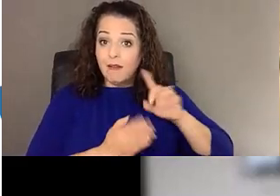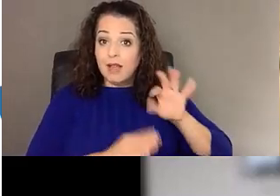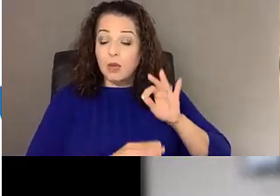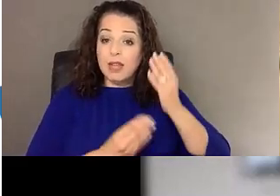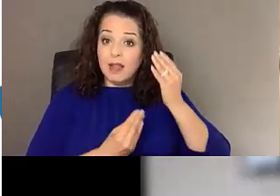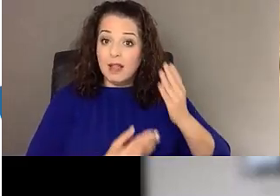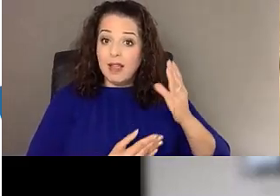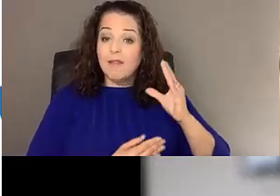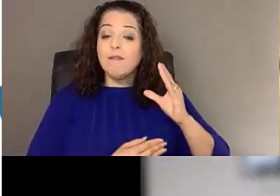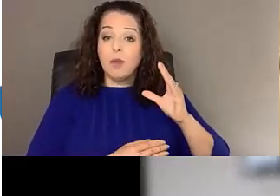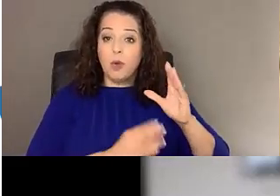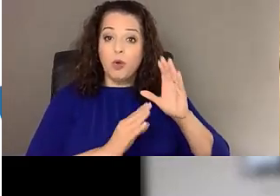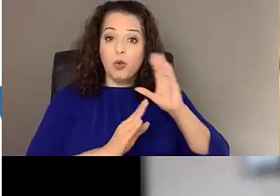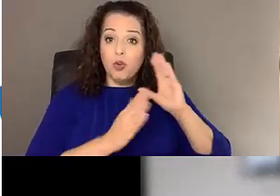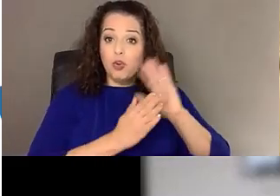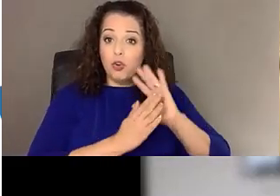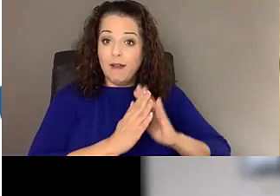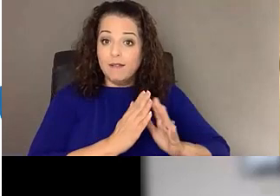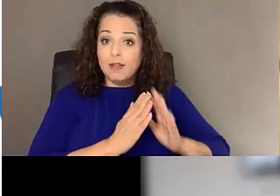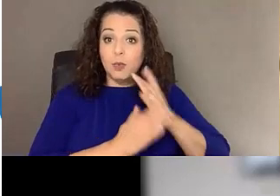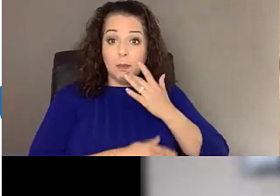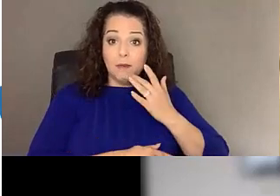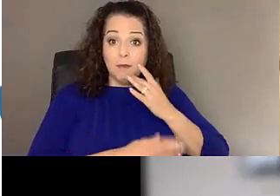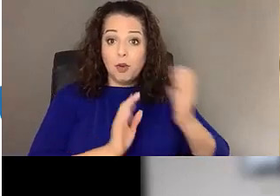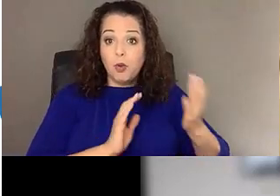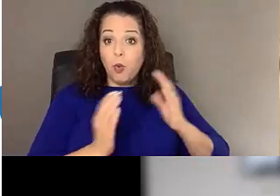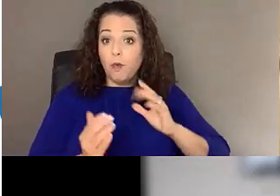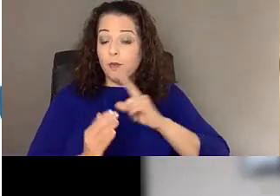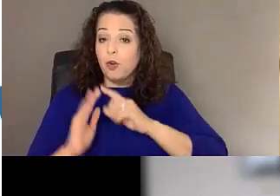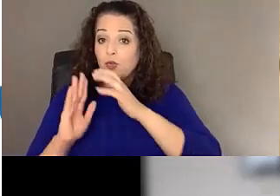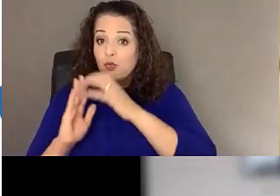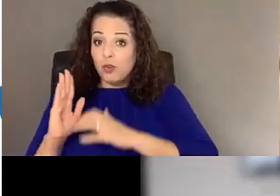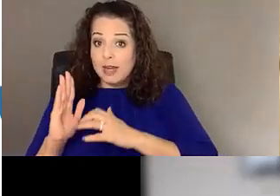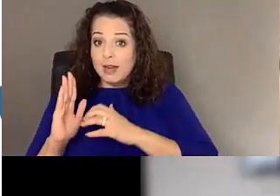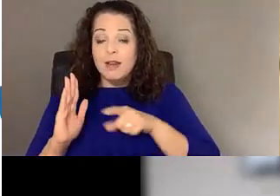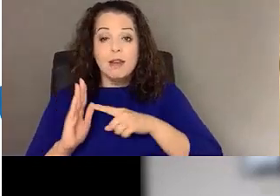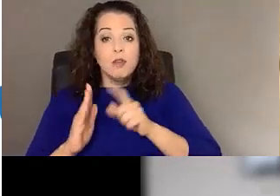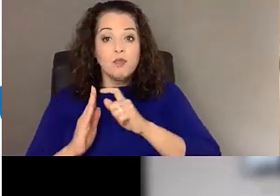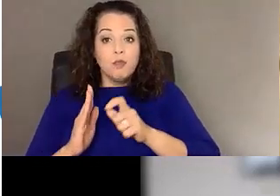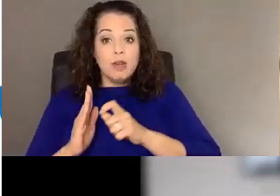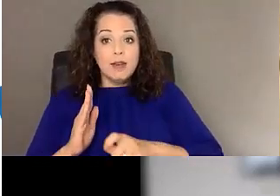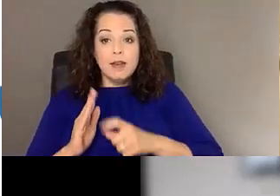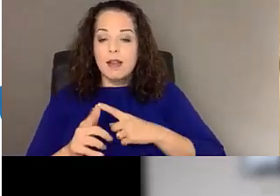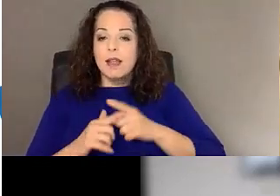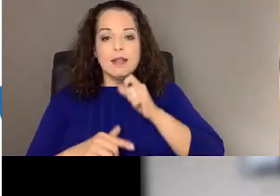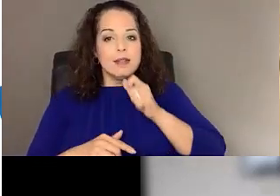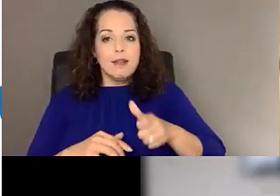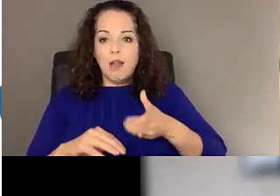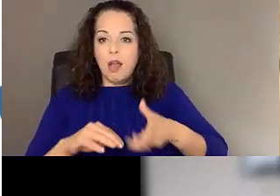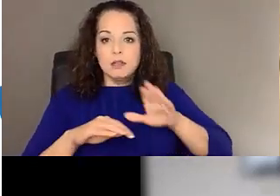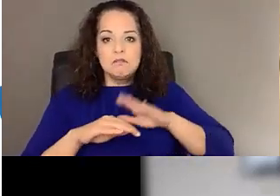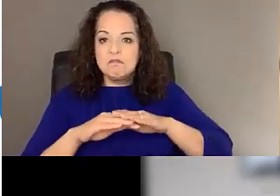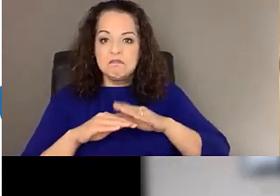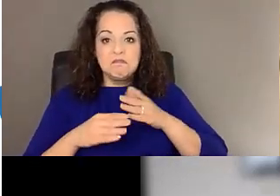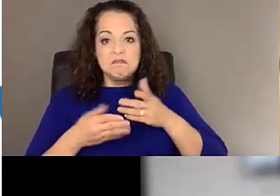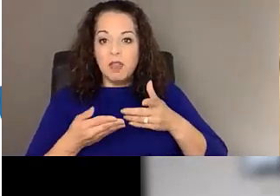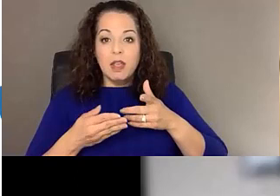over written formats, they actually did not result in increased comprehension for their participants.